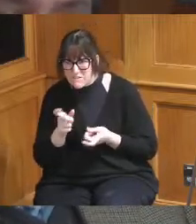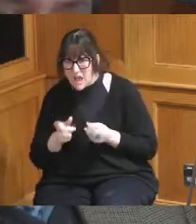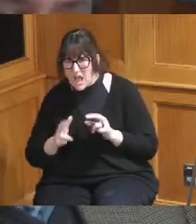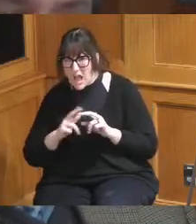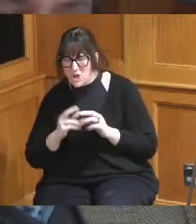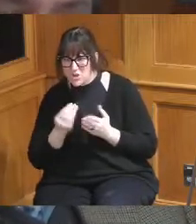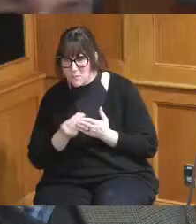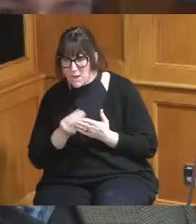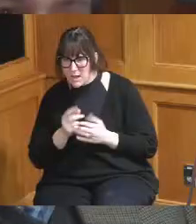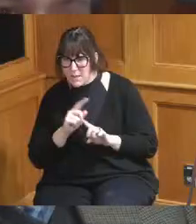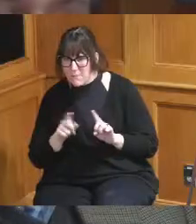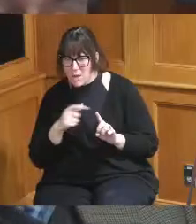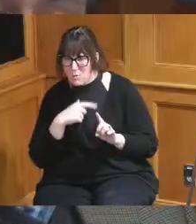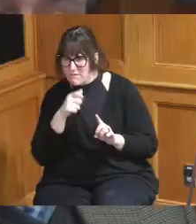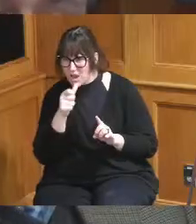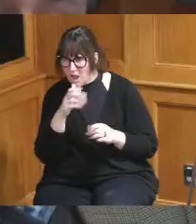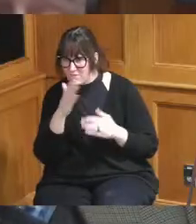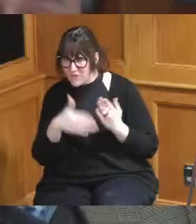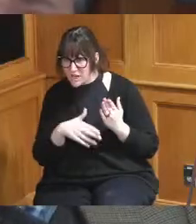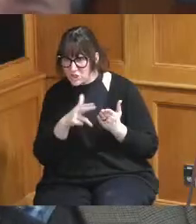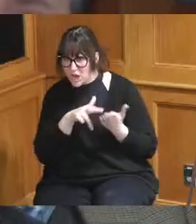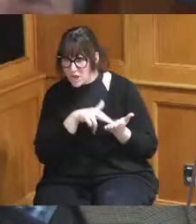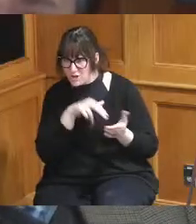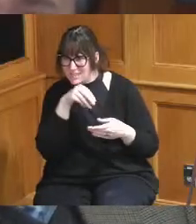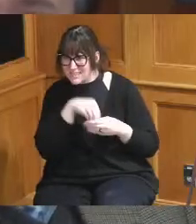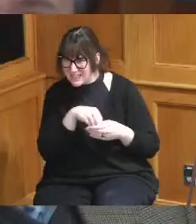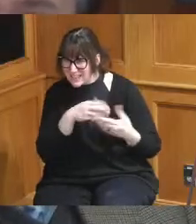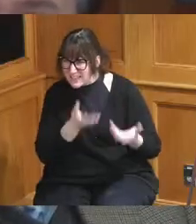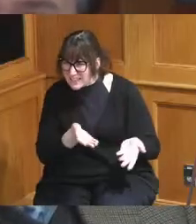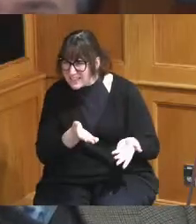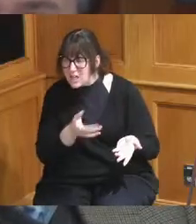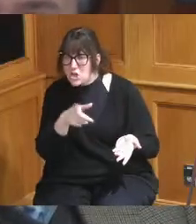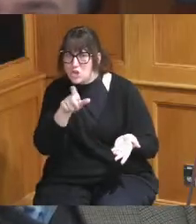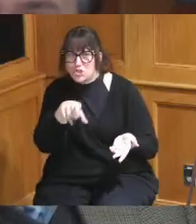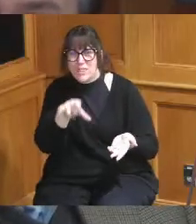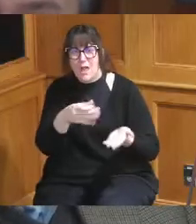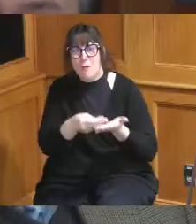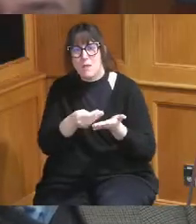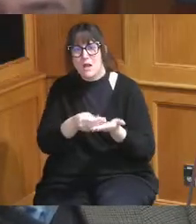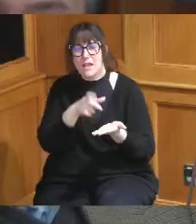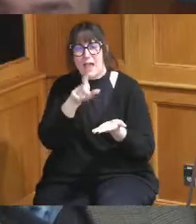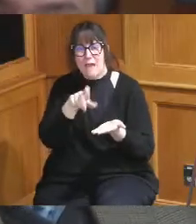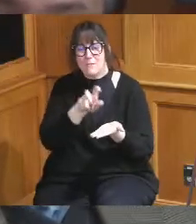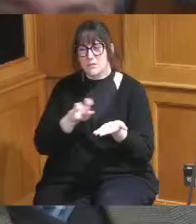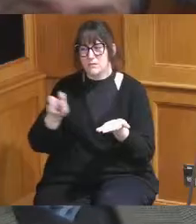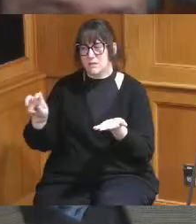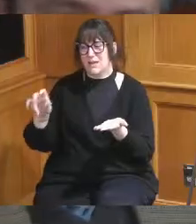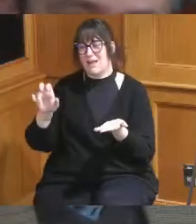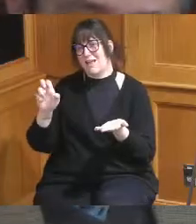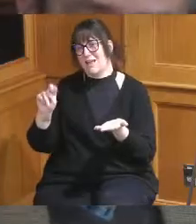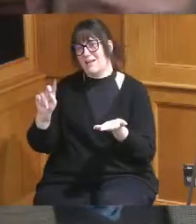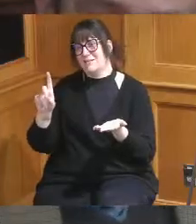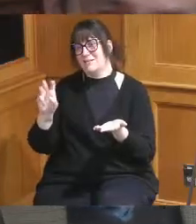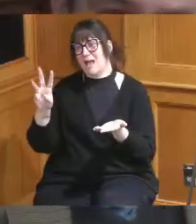the contract should that money have gone into an endowment that can continue to sustain now that's